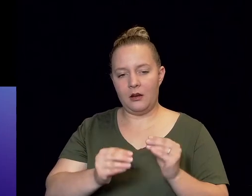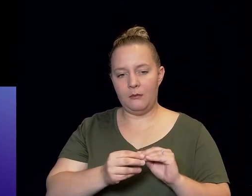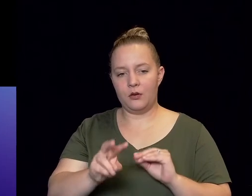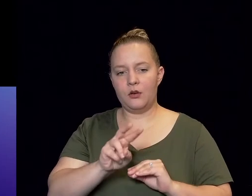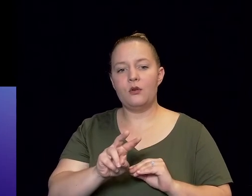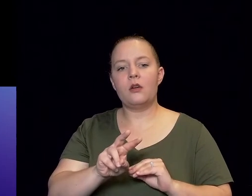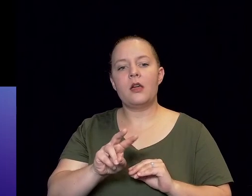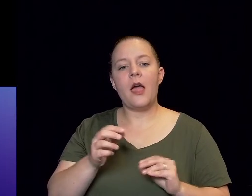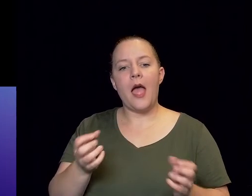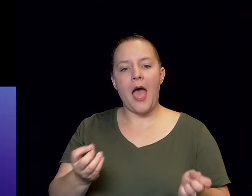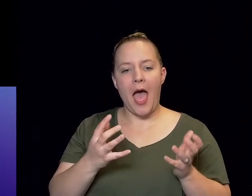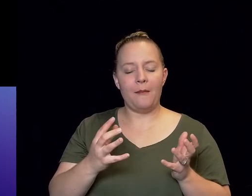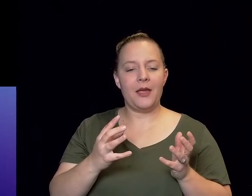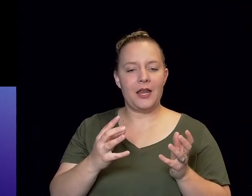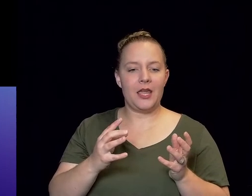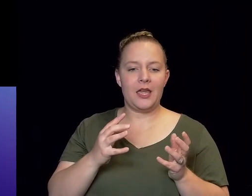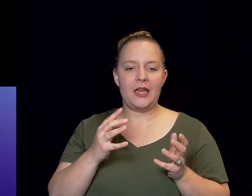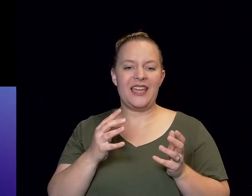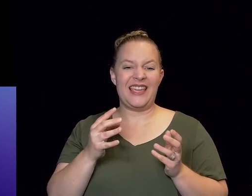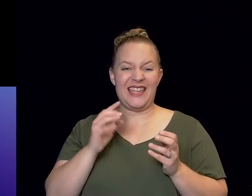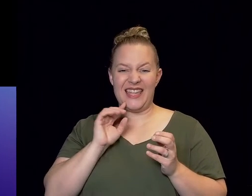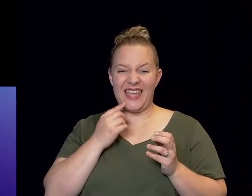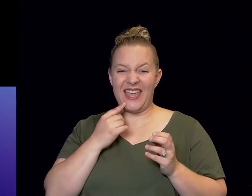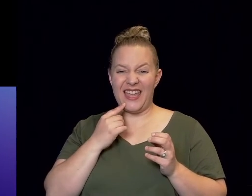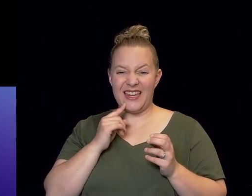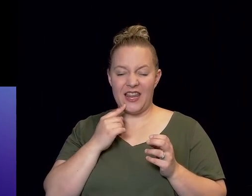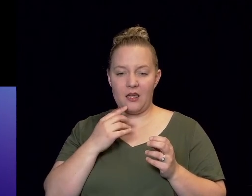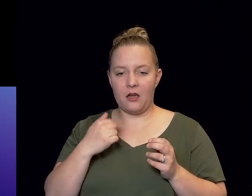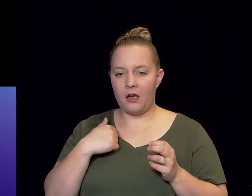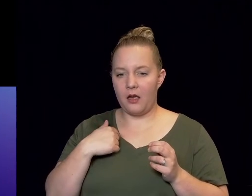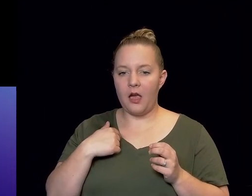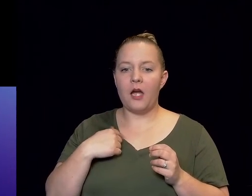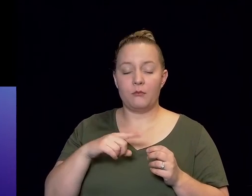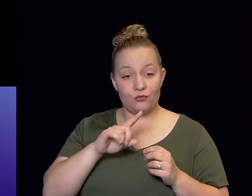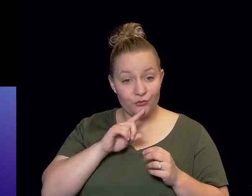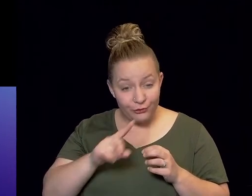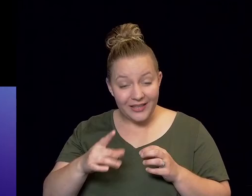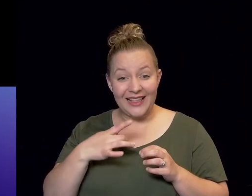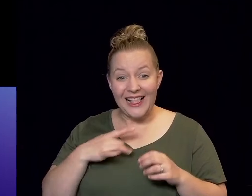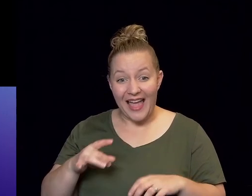I don't know why I forgot the s there and therefore I'm really liking candy here there still.